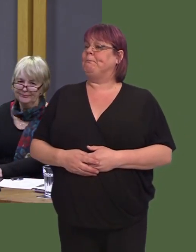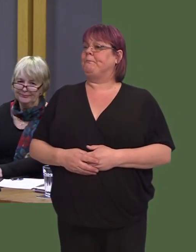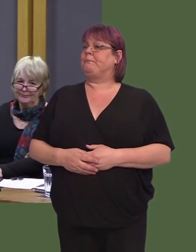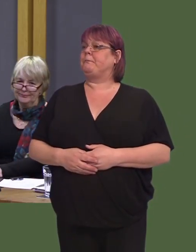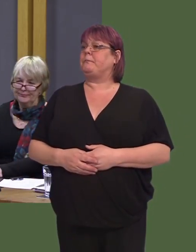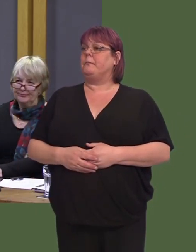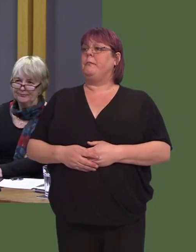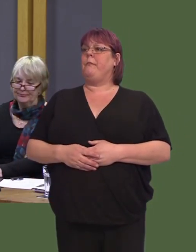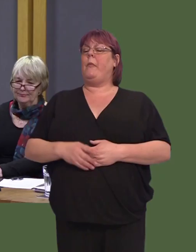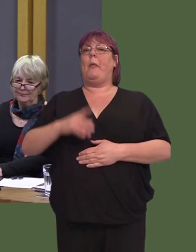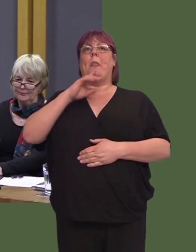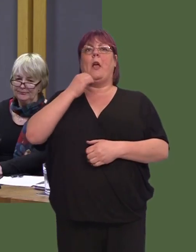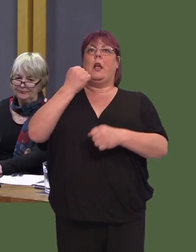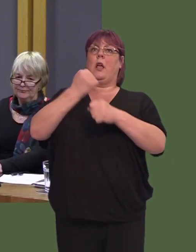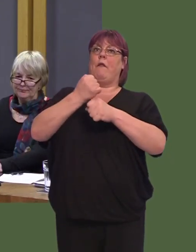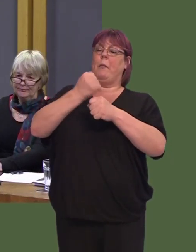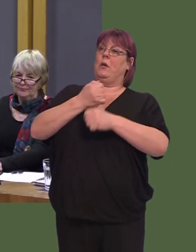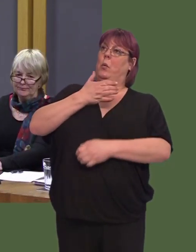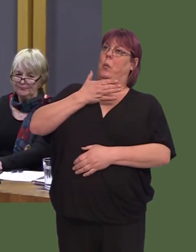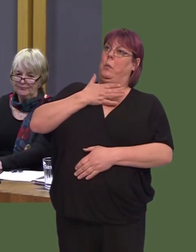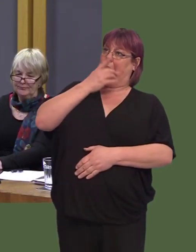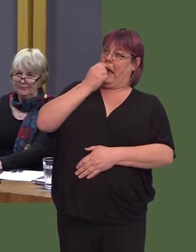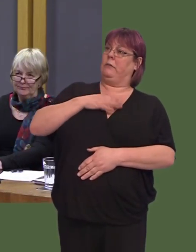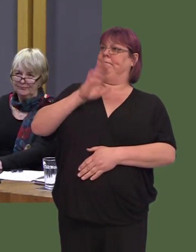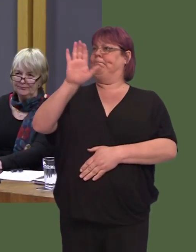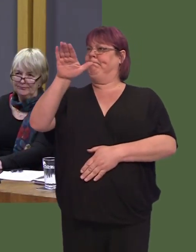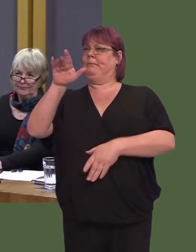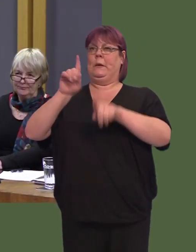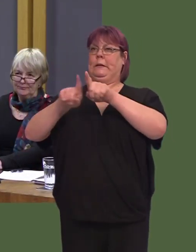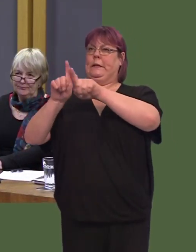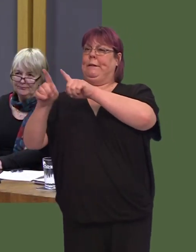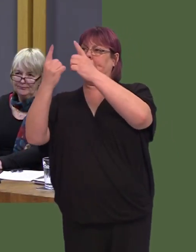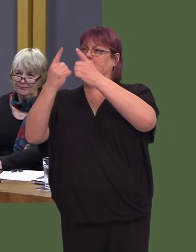towards us on some of these core issues, and will continue to try to do so.